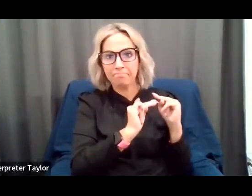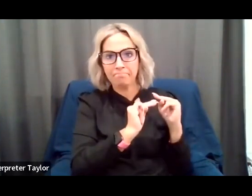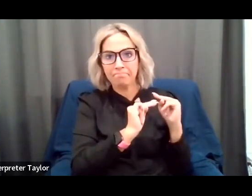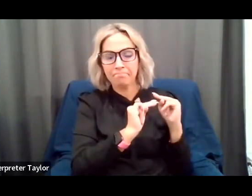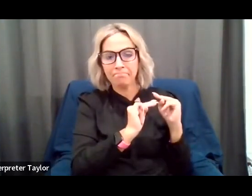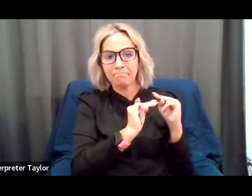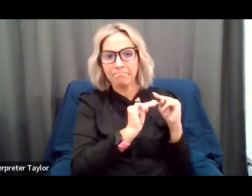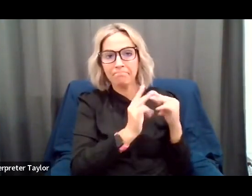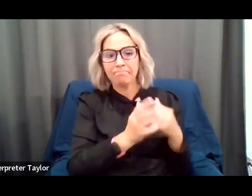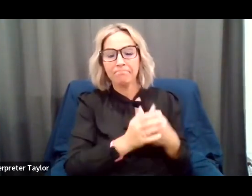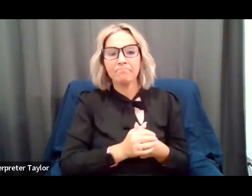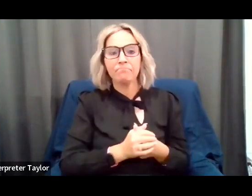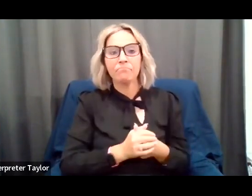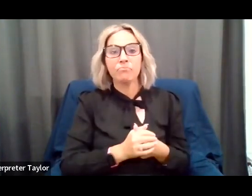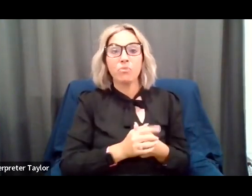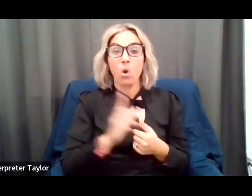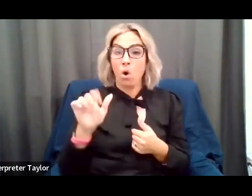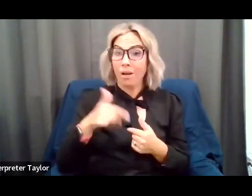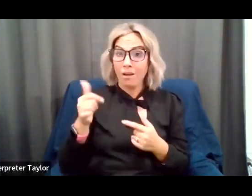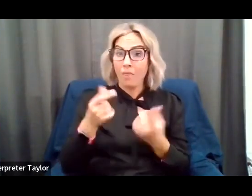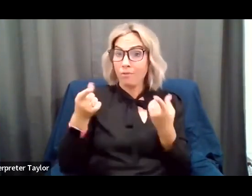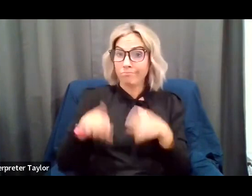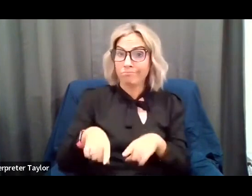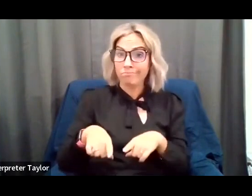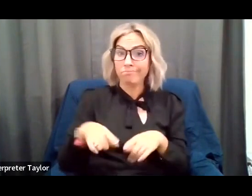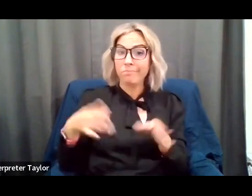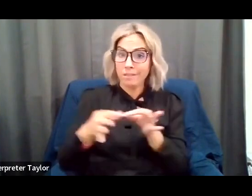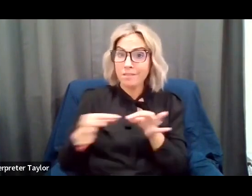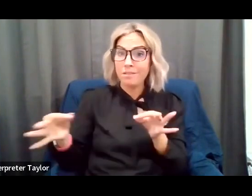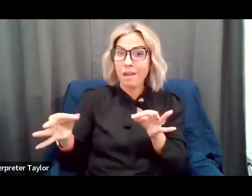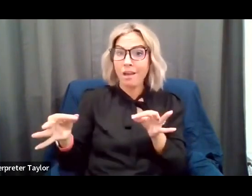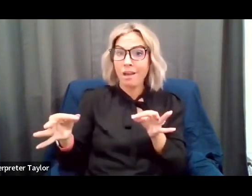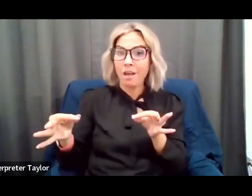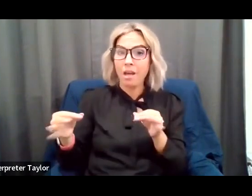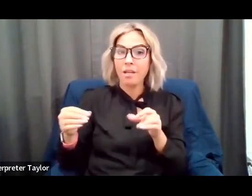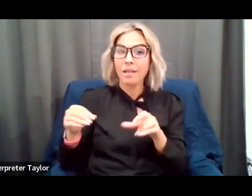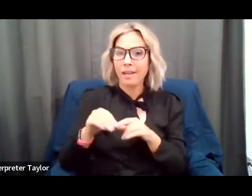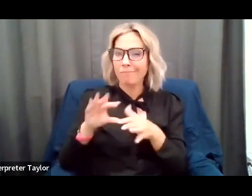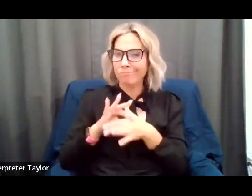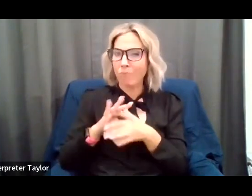Uh, on another occasion, it was stated in the context of meeting with, uh,